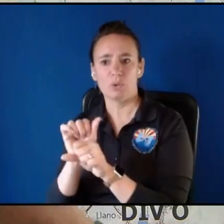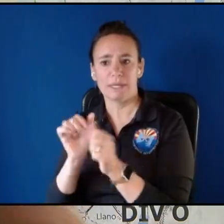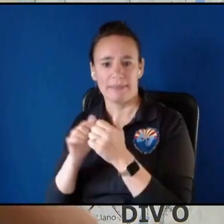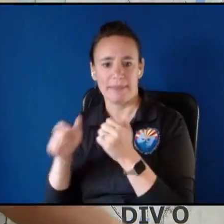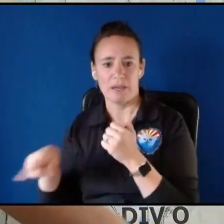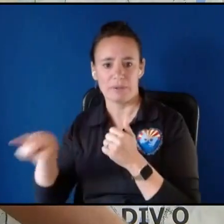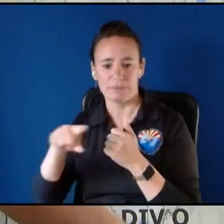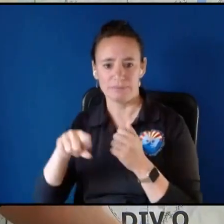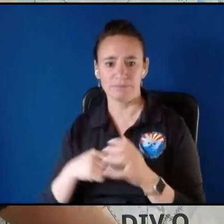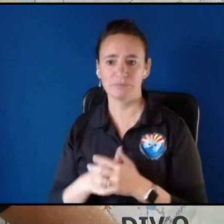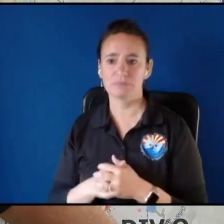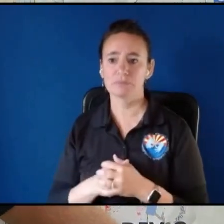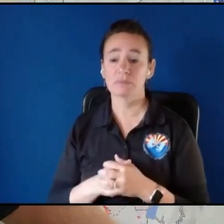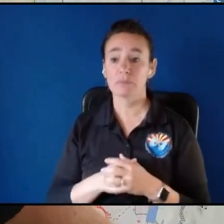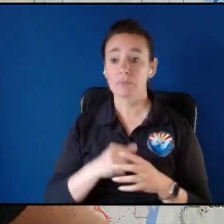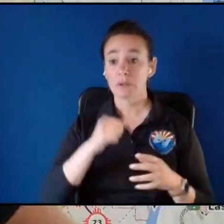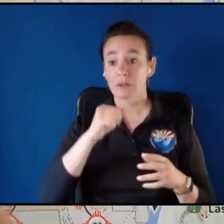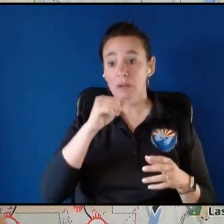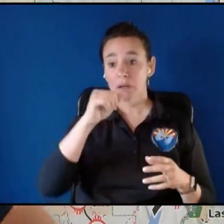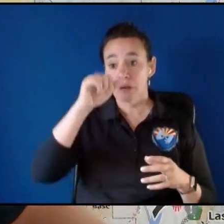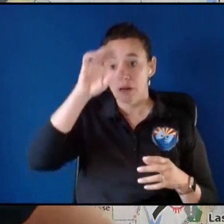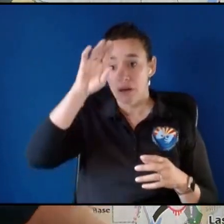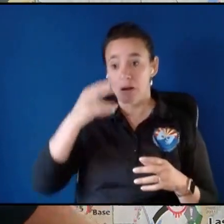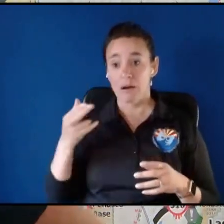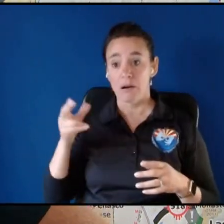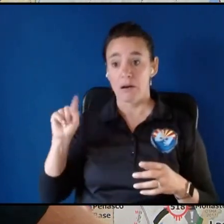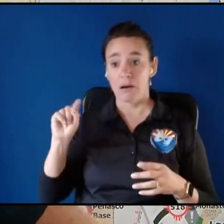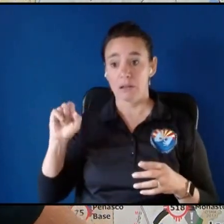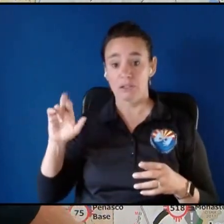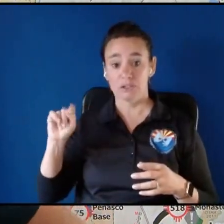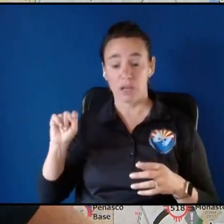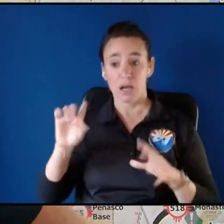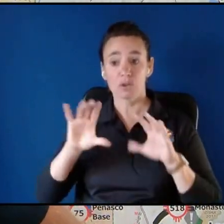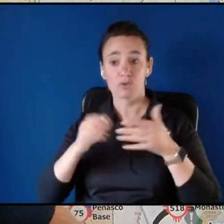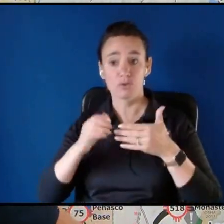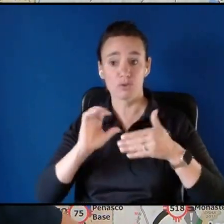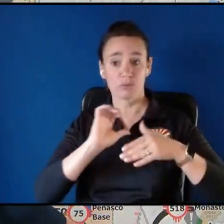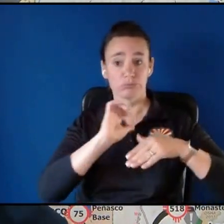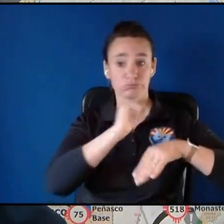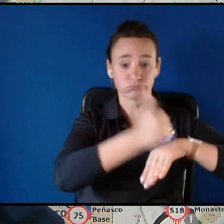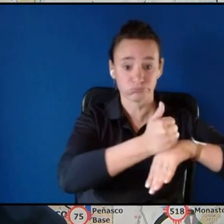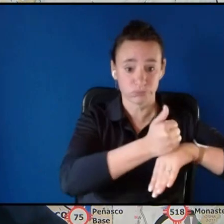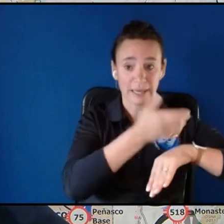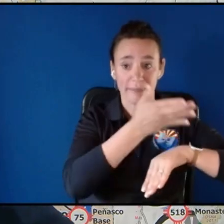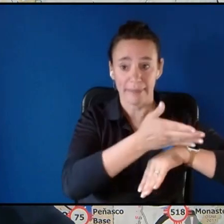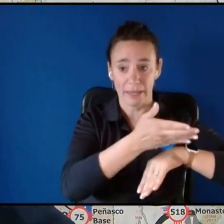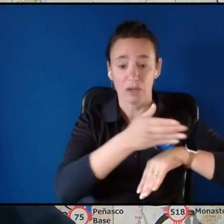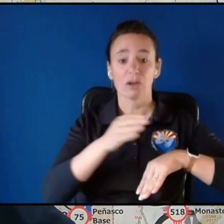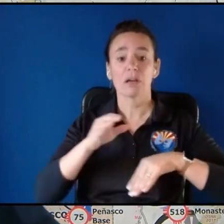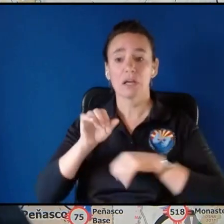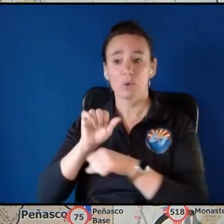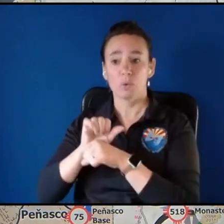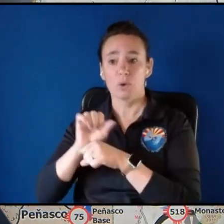crew start here at this area east of Angostura and work south towards where the rapellerrs are working. So, we're trying